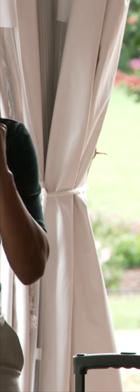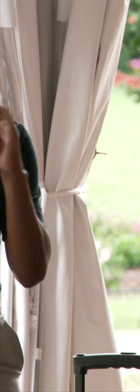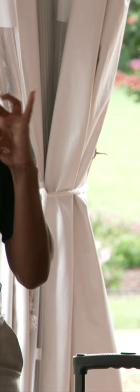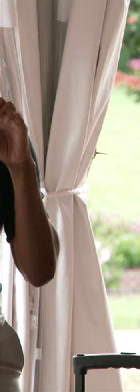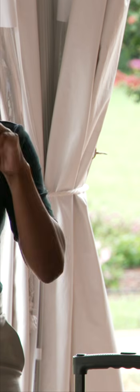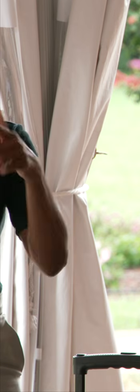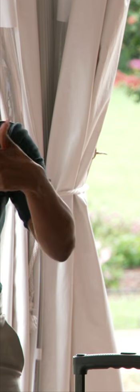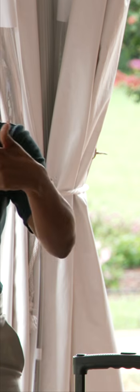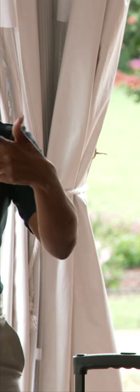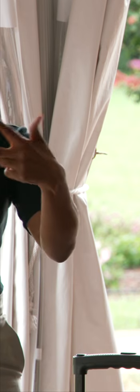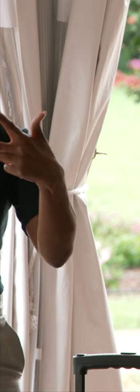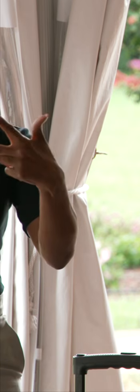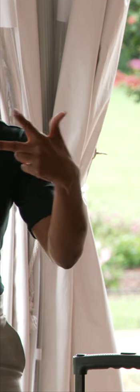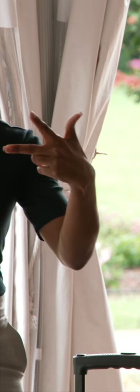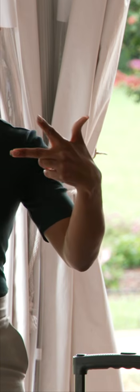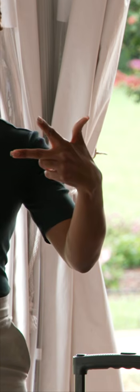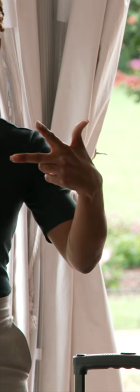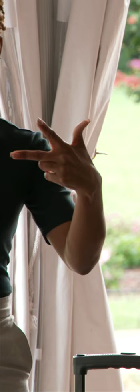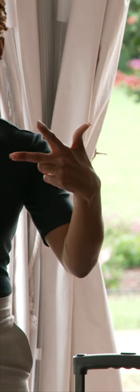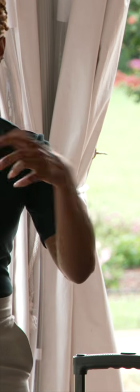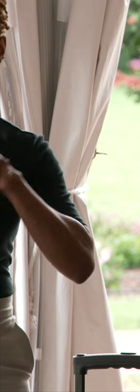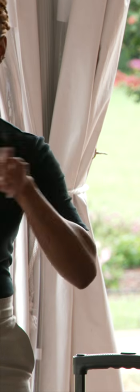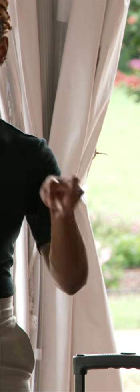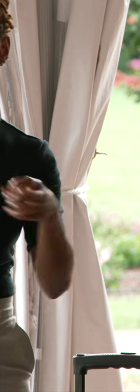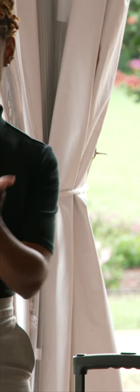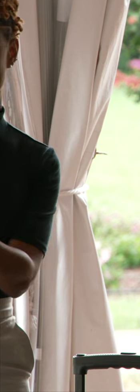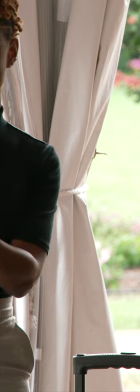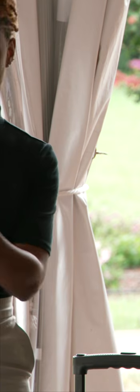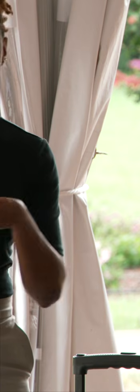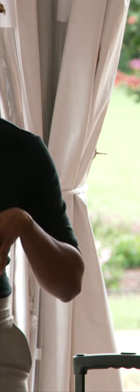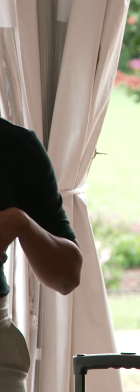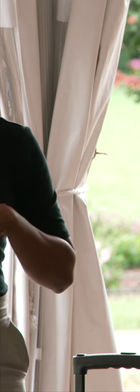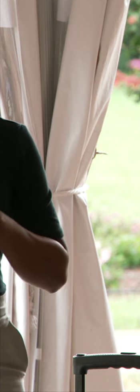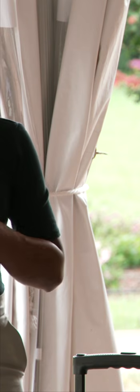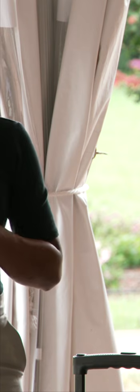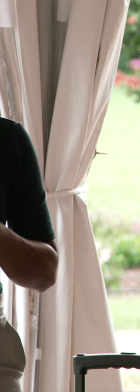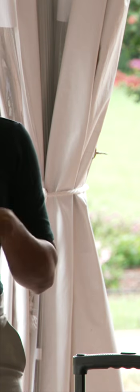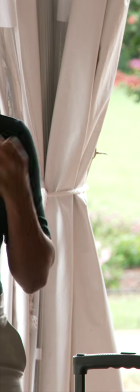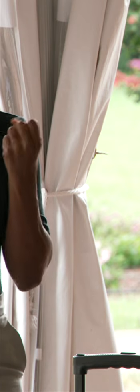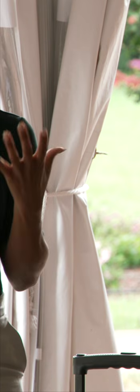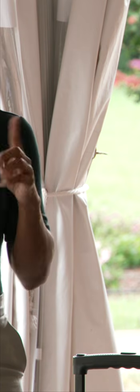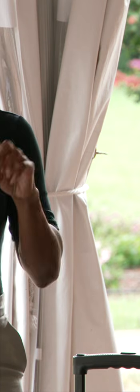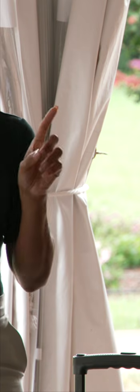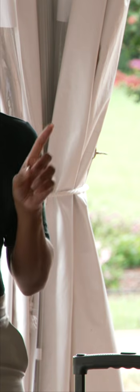during today's panel discussion. And the applications that came from the report,